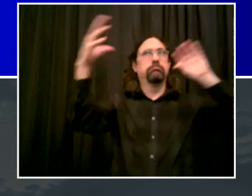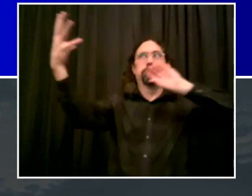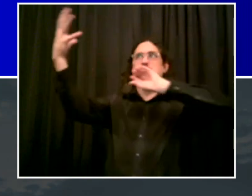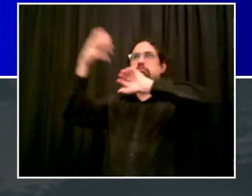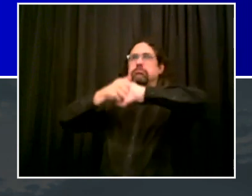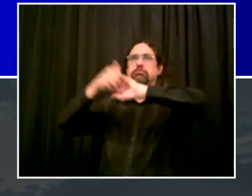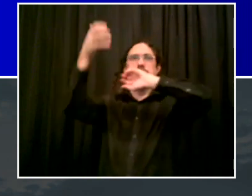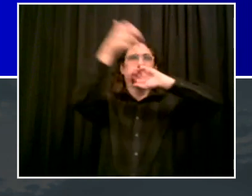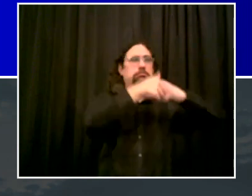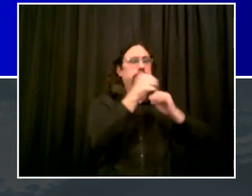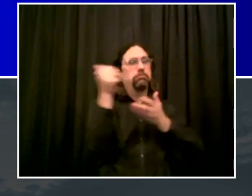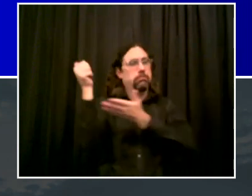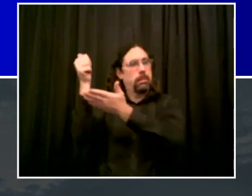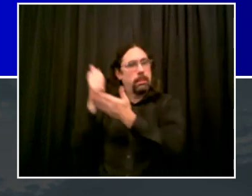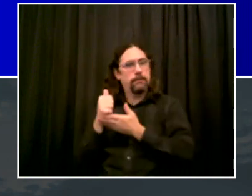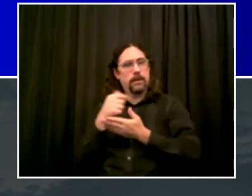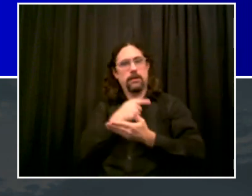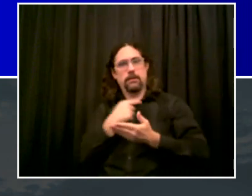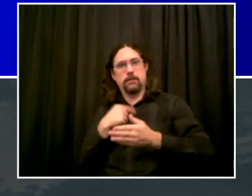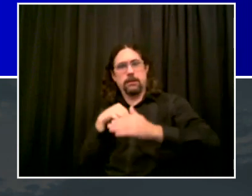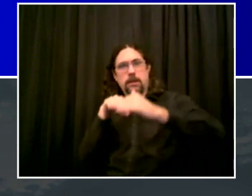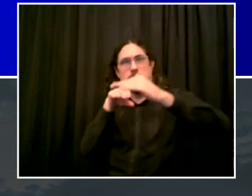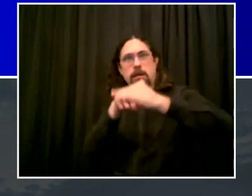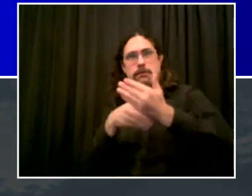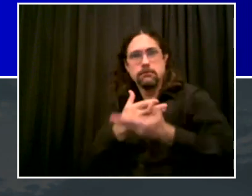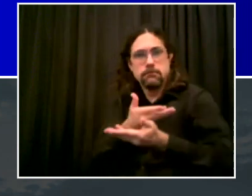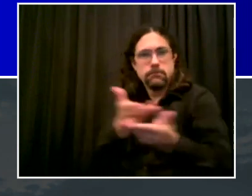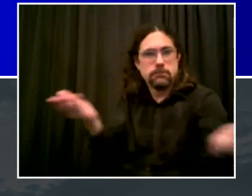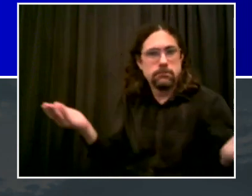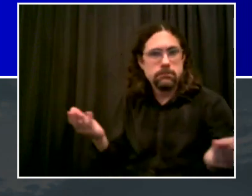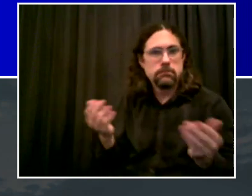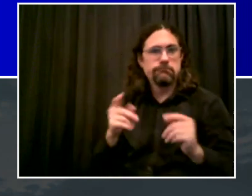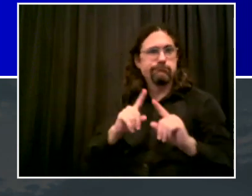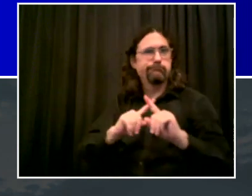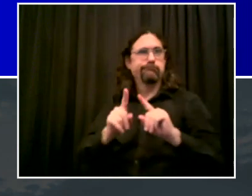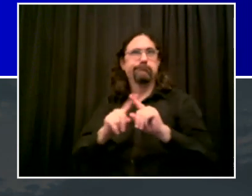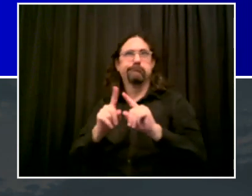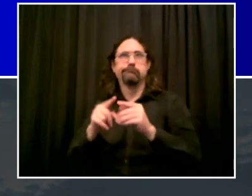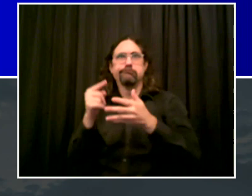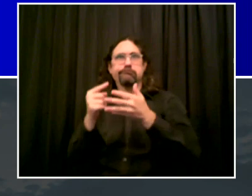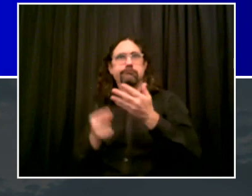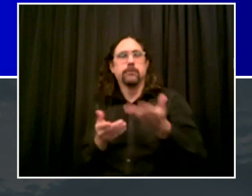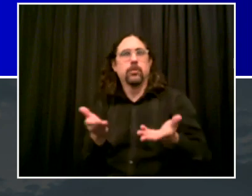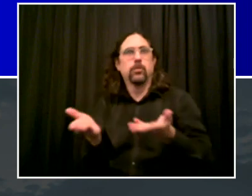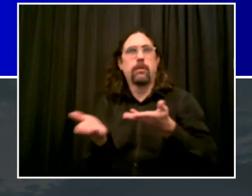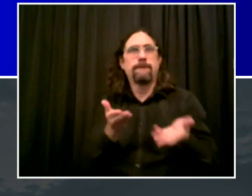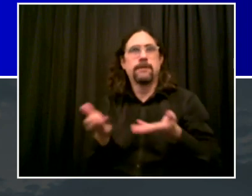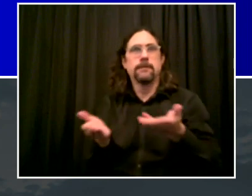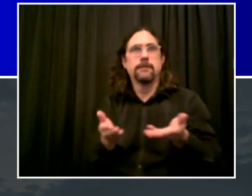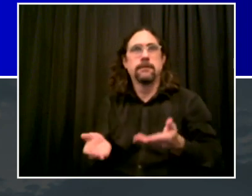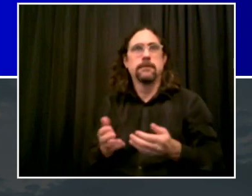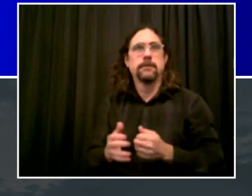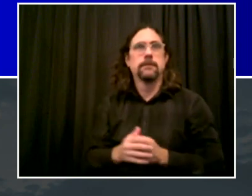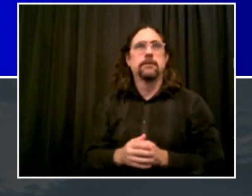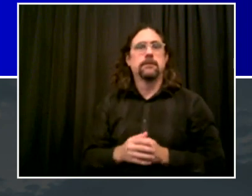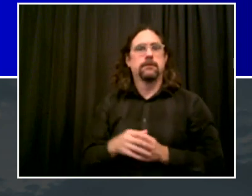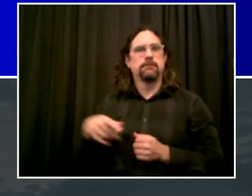ORGANIZATIONS THAT FORM THE ETSTA NDT RACE